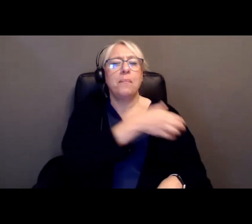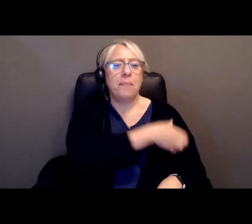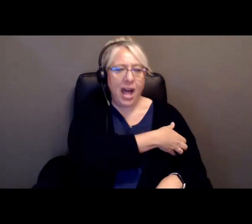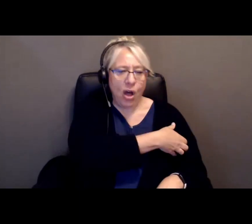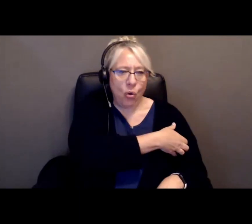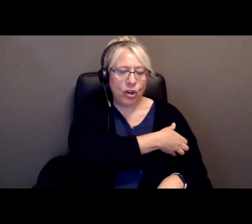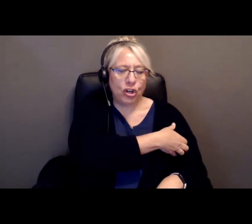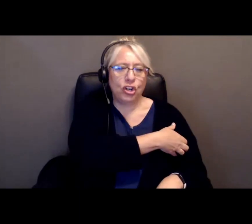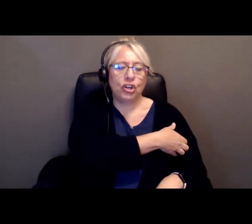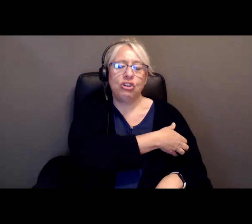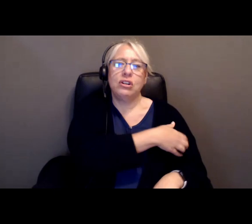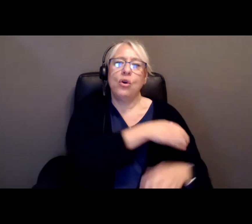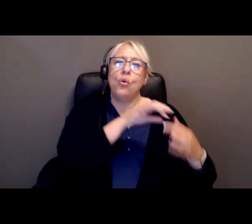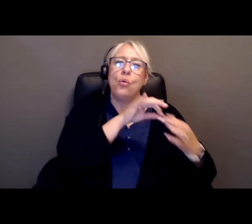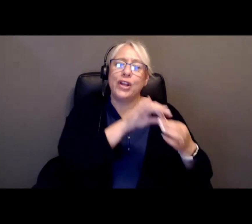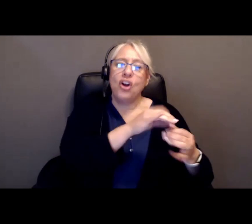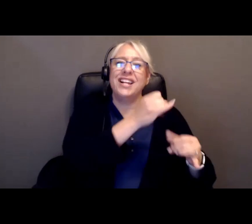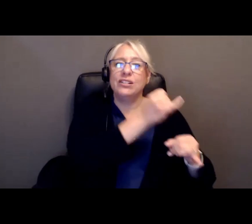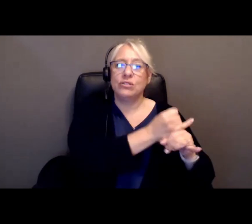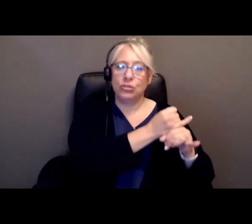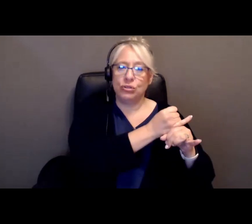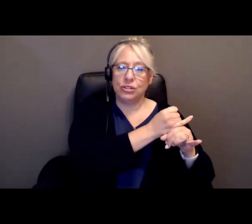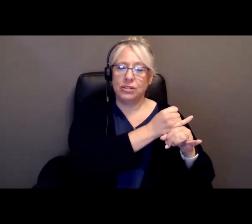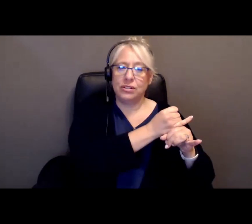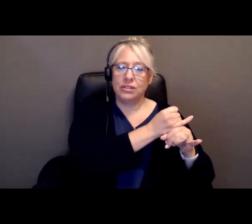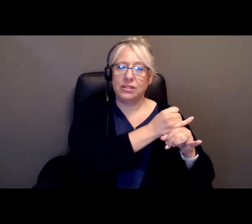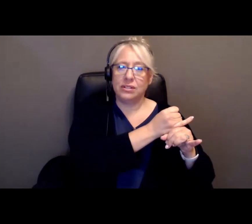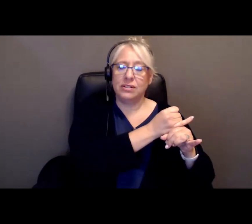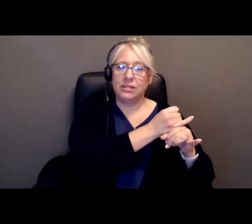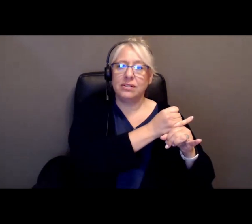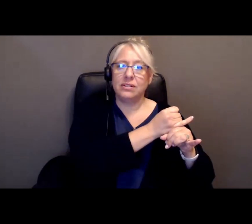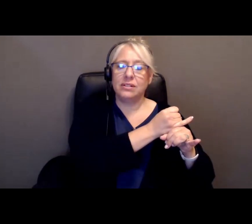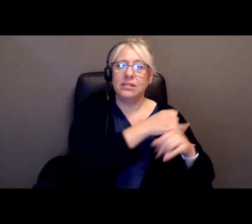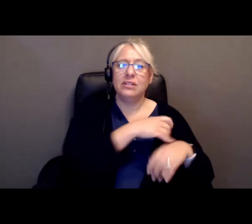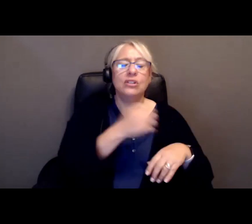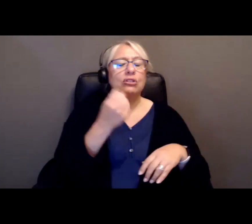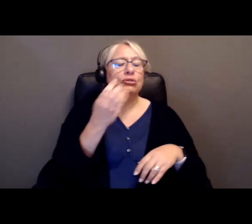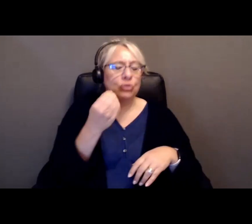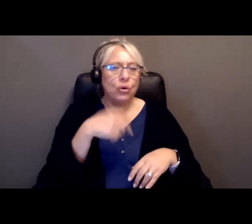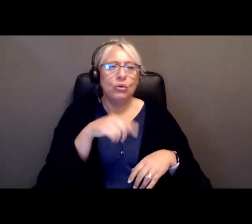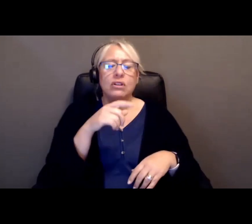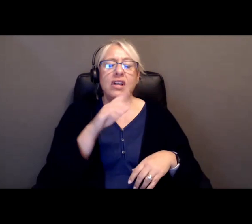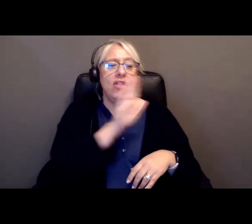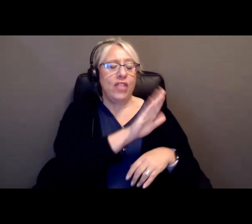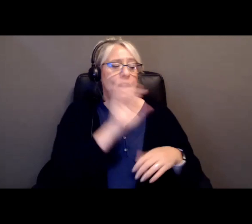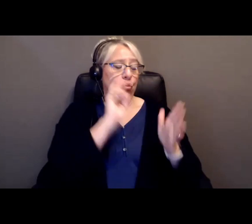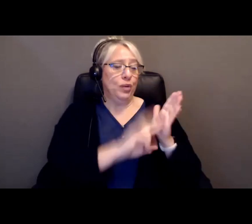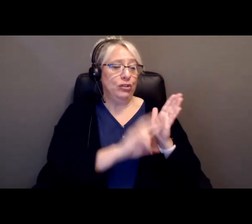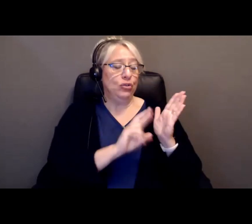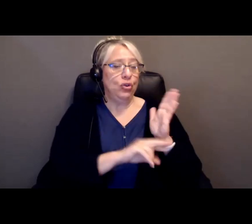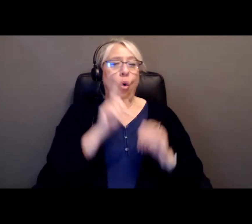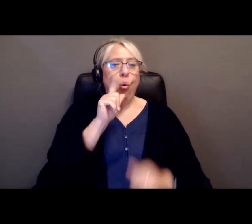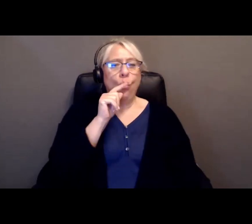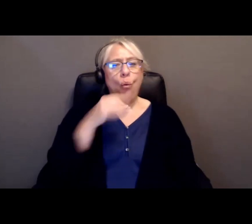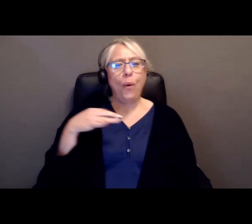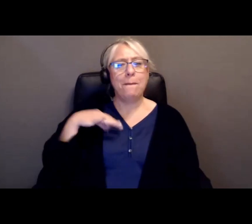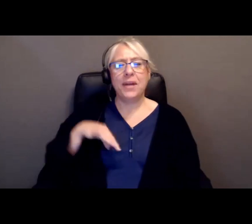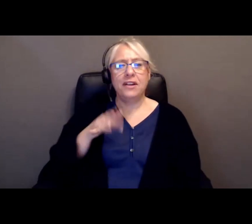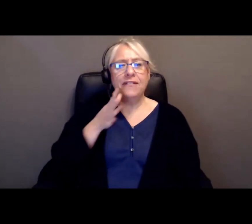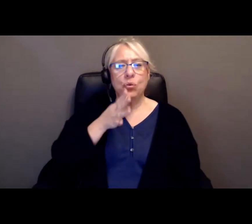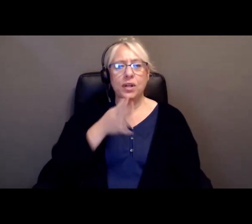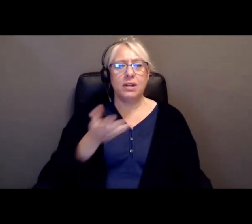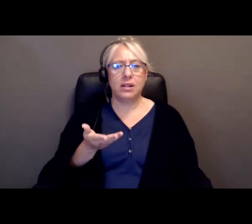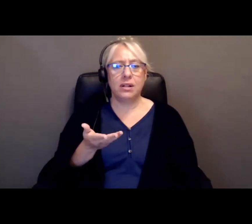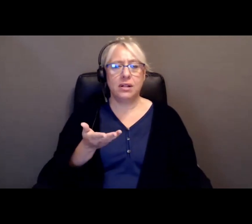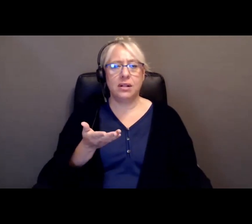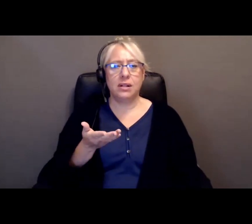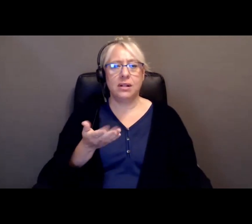And, you know, who really is going to benefit from the research? Wouldn't it be great if